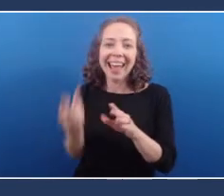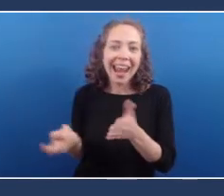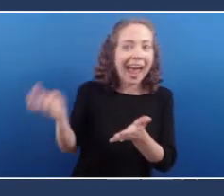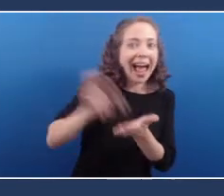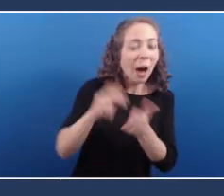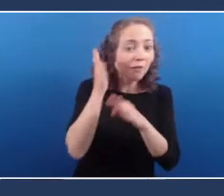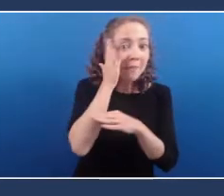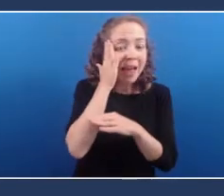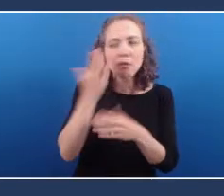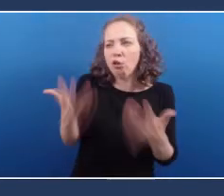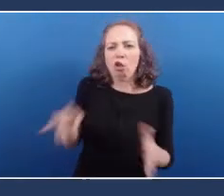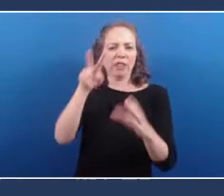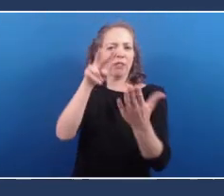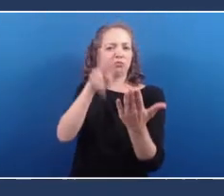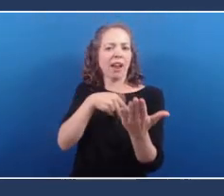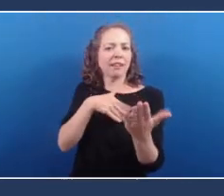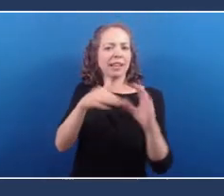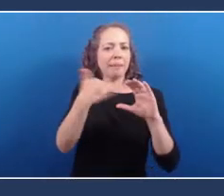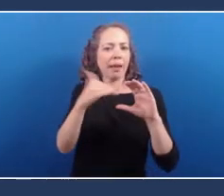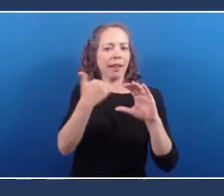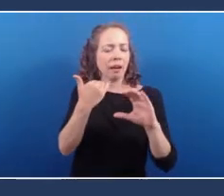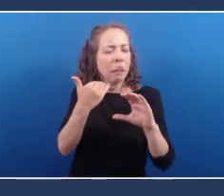And so, here today, I really want to talk about how